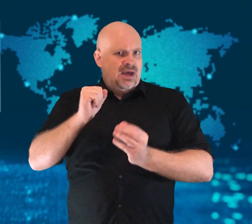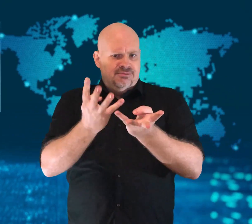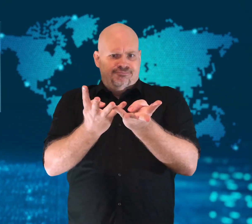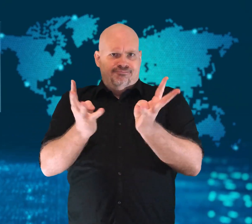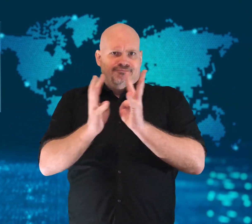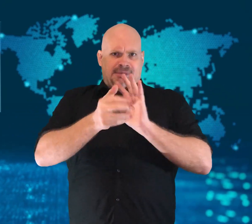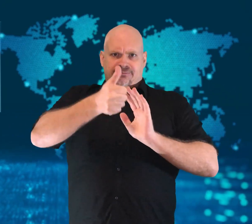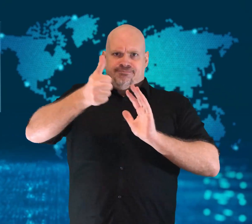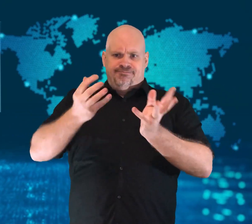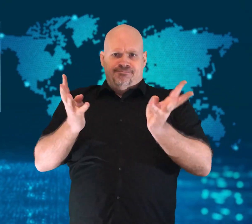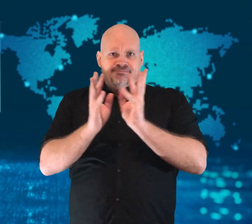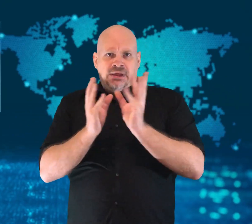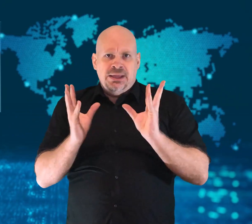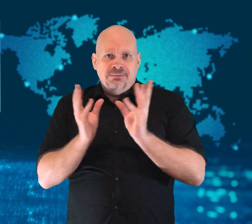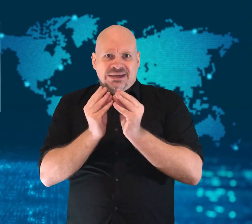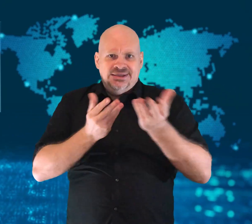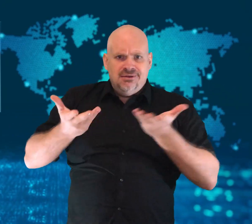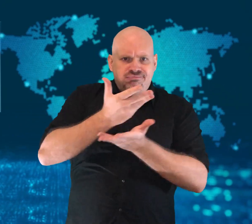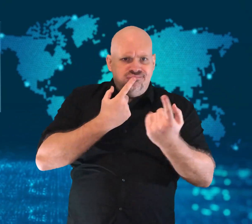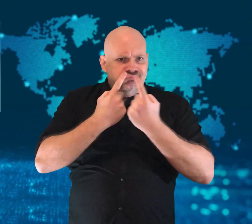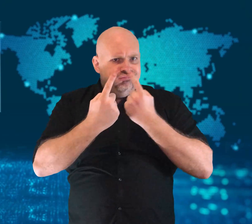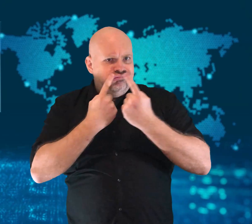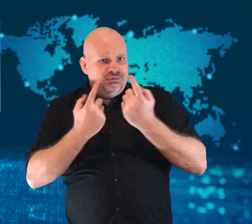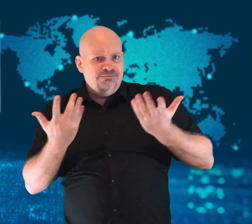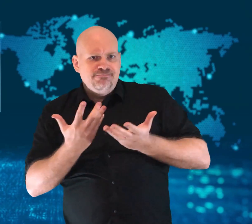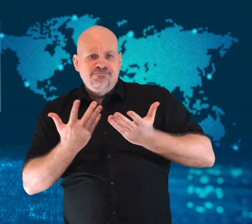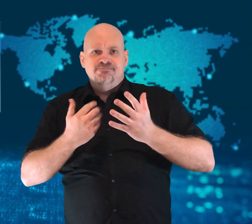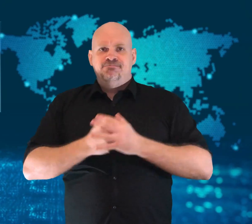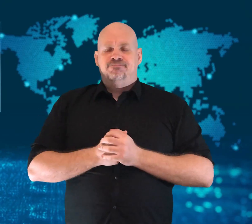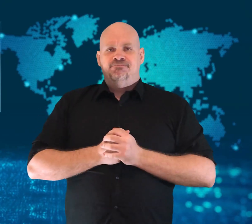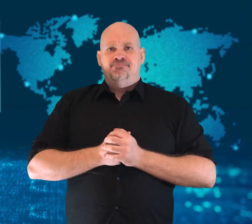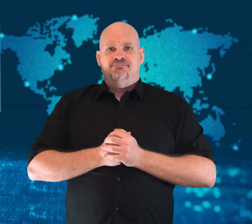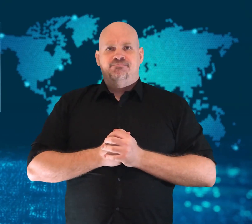council held an emergency meeting.